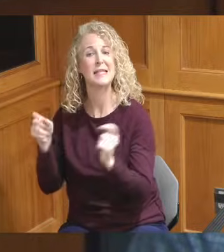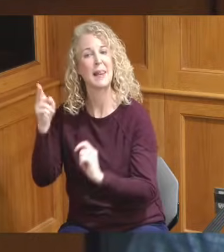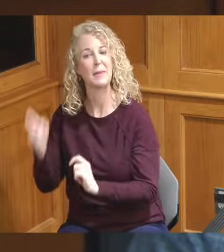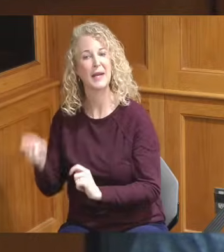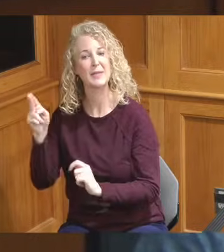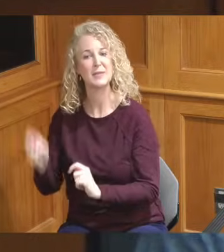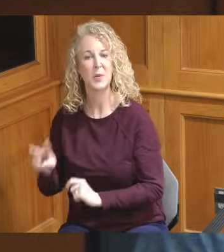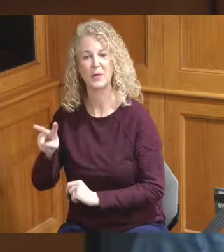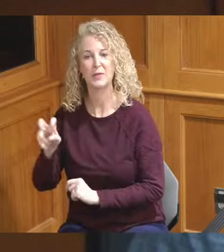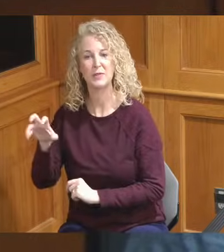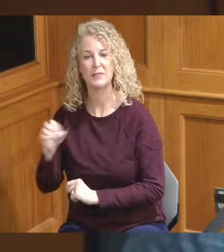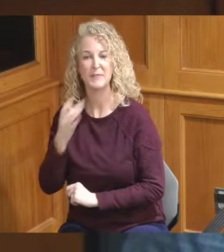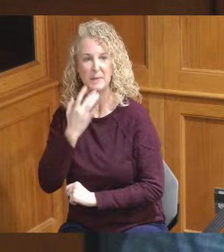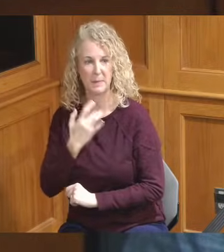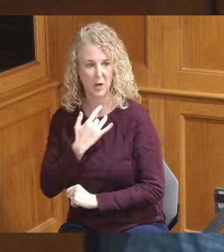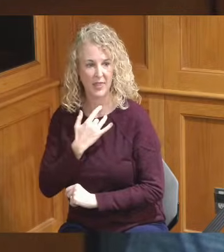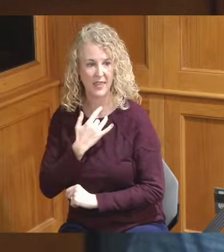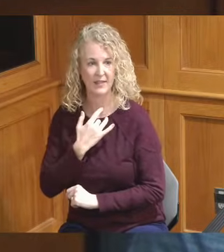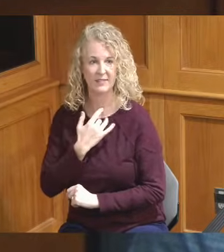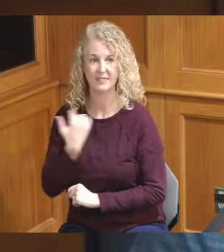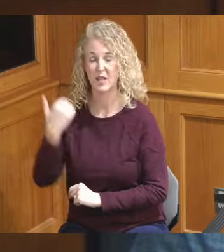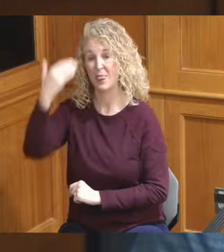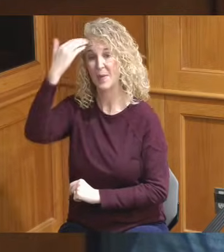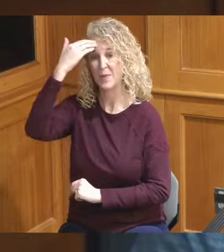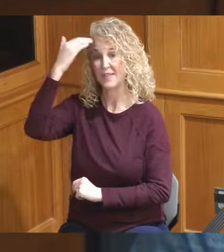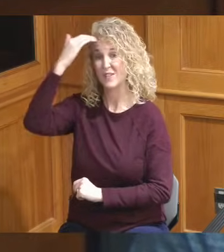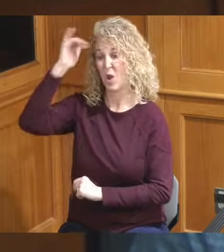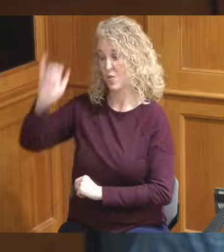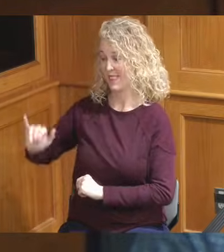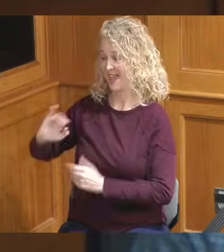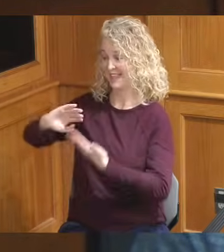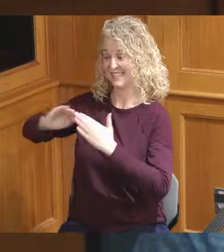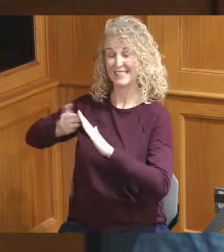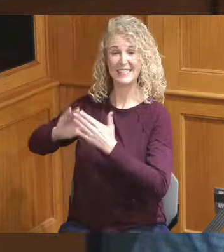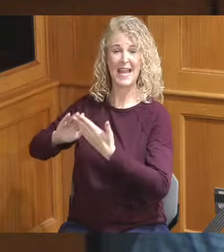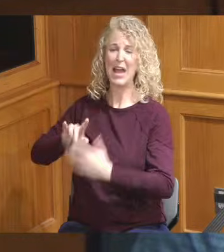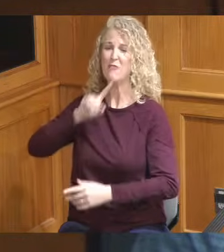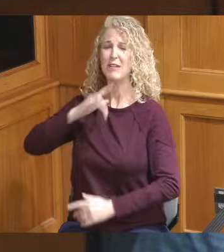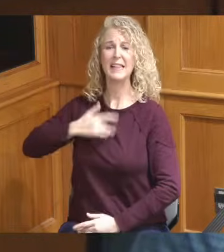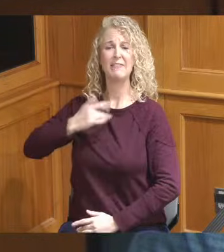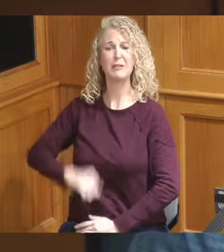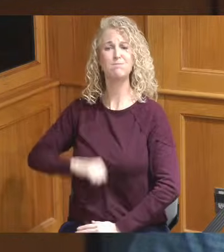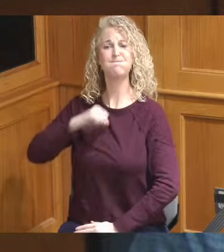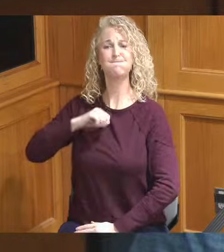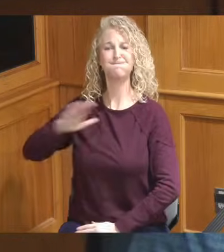our birthday knowing that they take such pride in the history of Cheviot. And so I was really